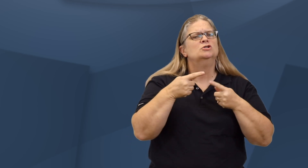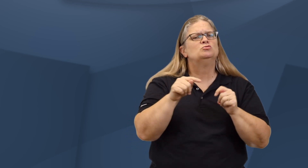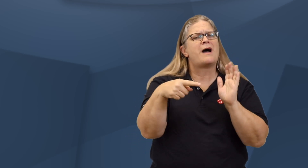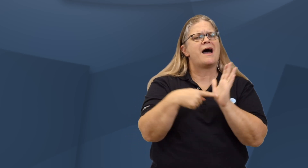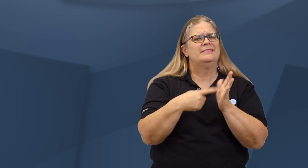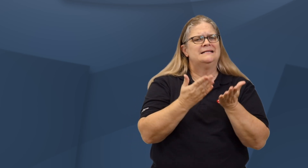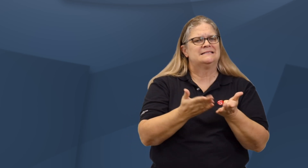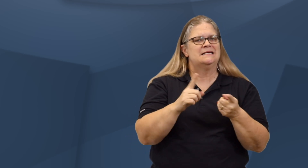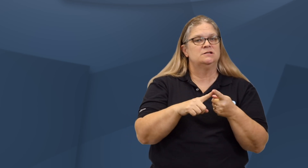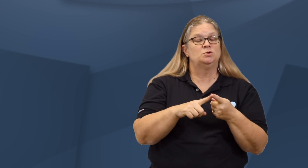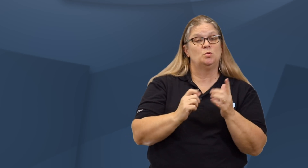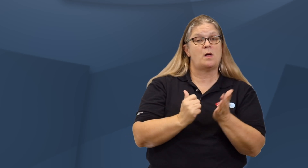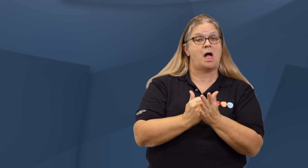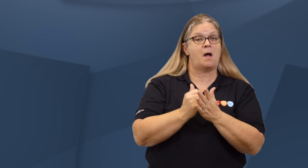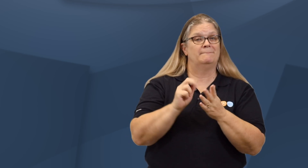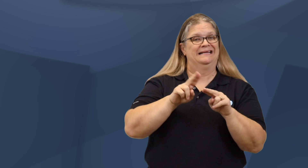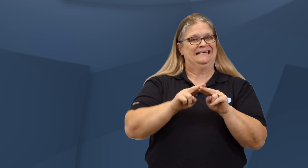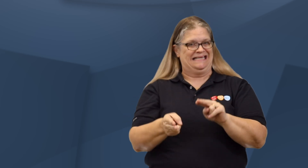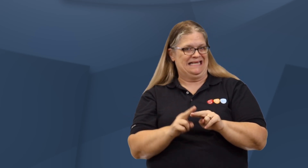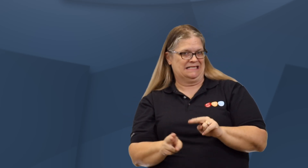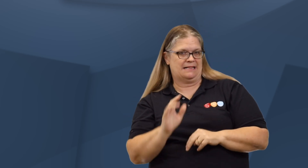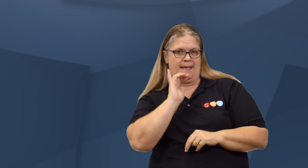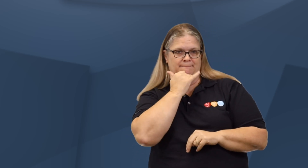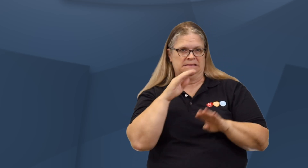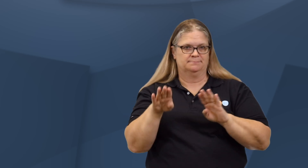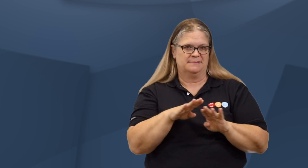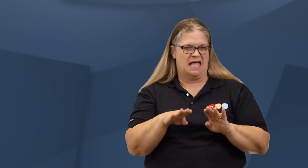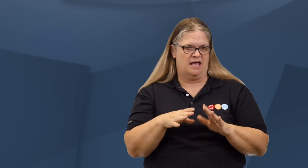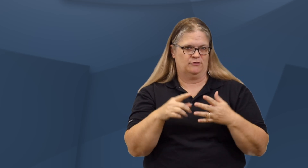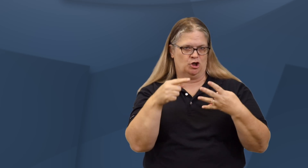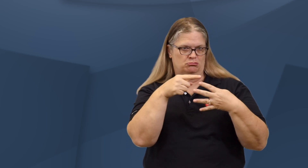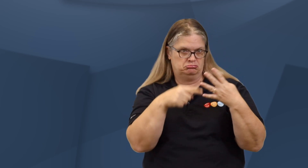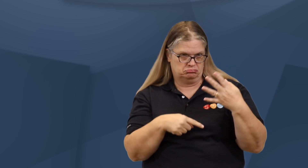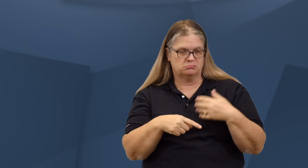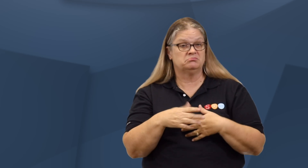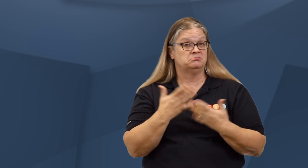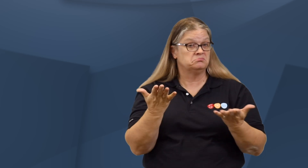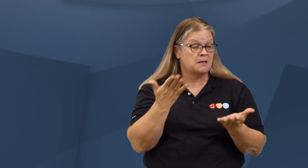So, here are some examples of things you can try to do, in order to de-escalate misbehaviors.